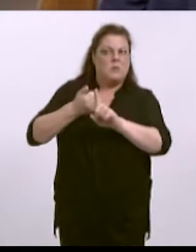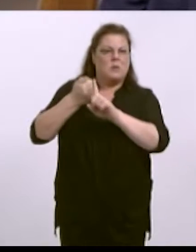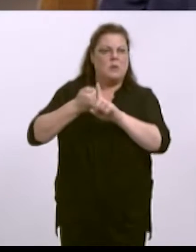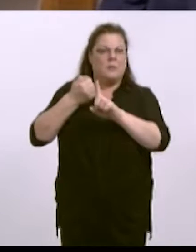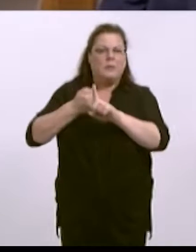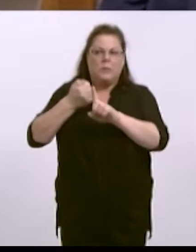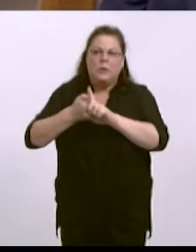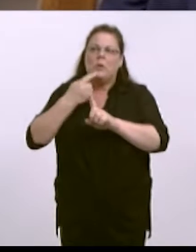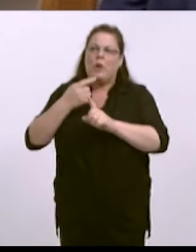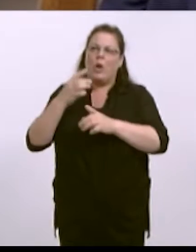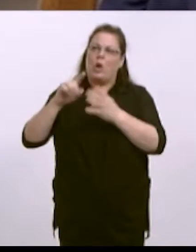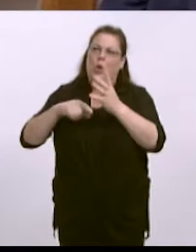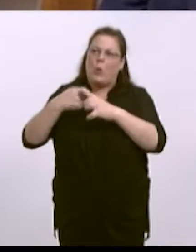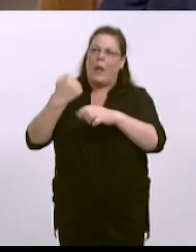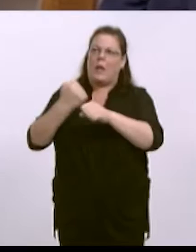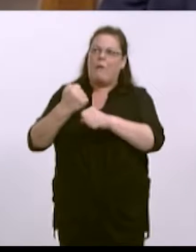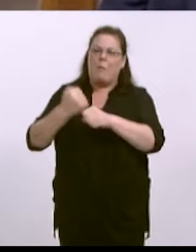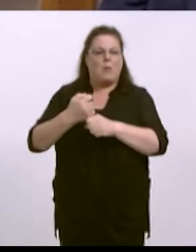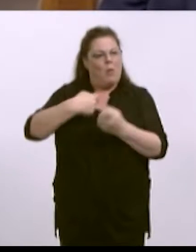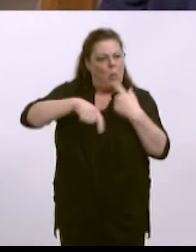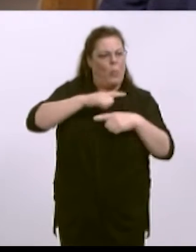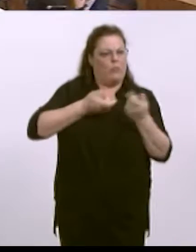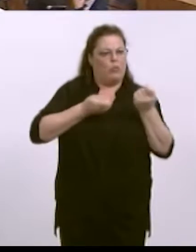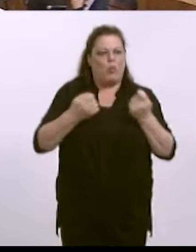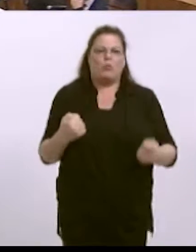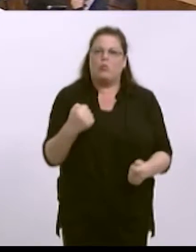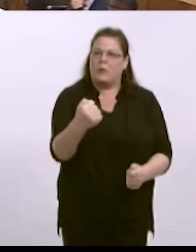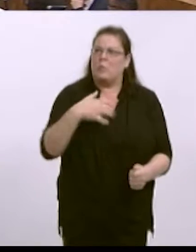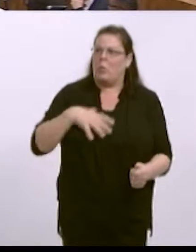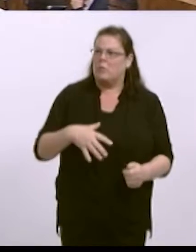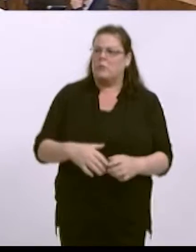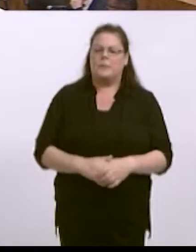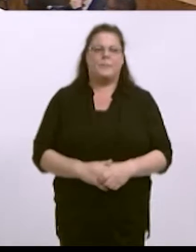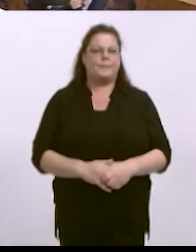the UK Government in those exact terms. Leanne Wood: The renewal of the franchise